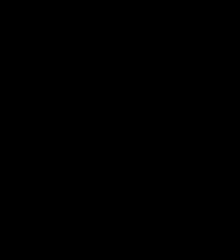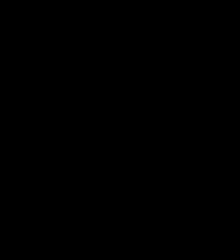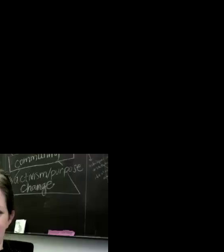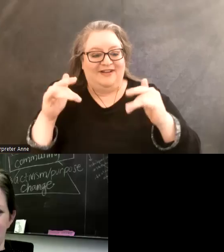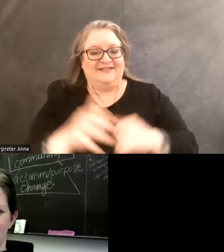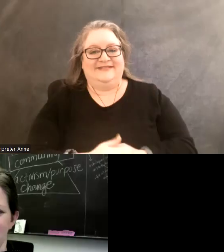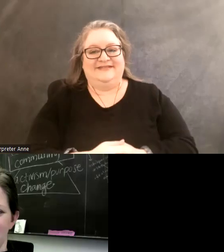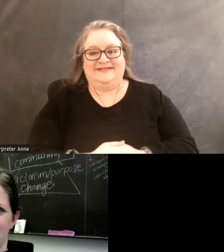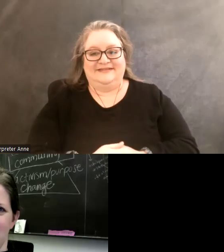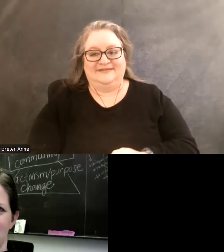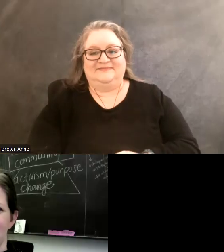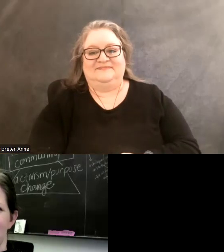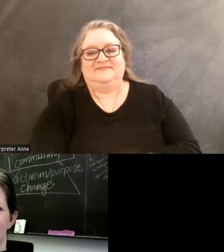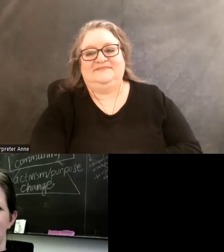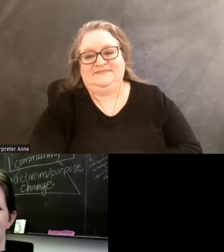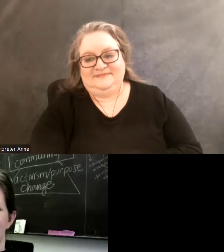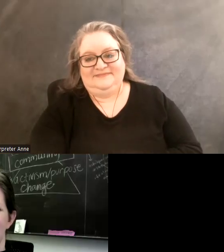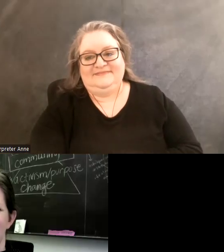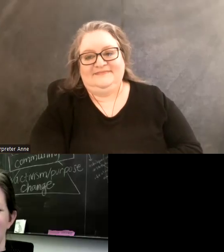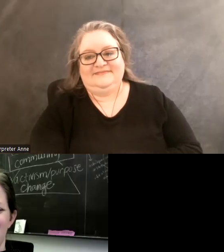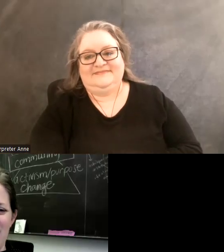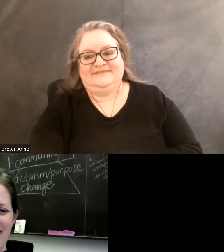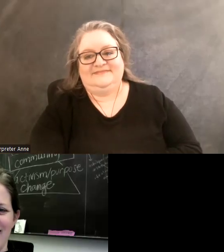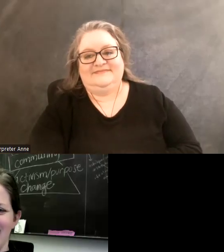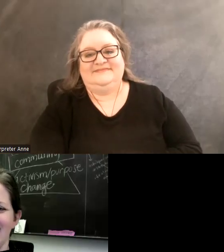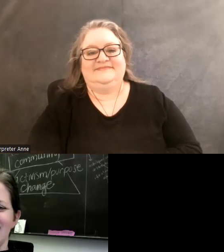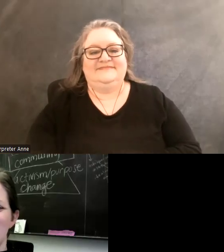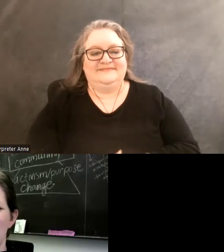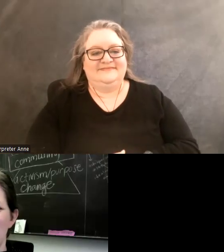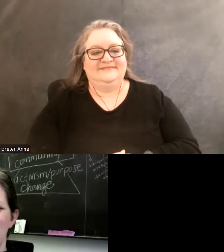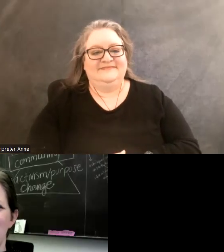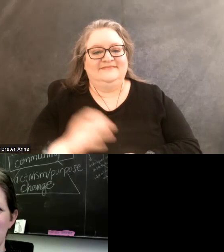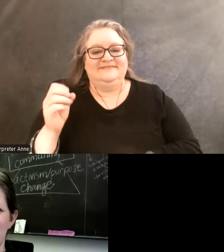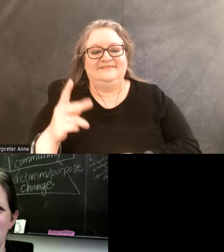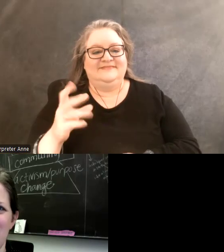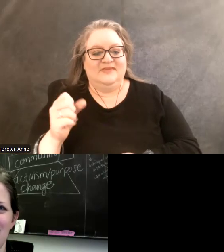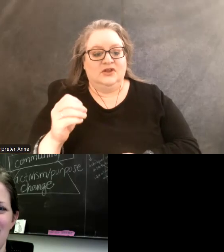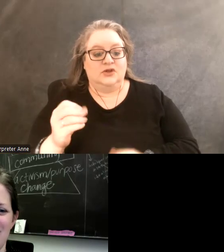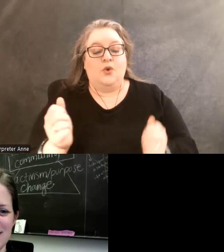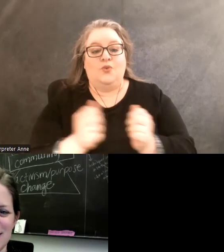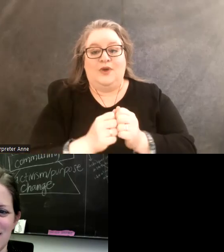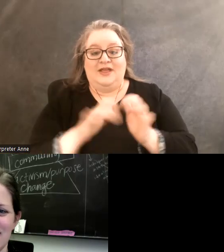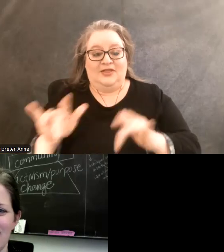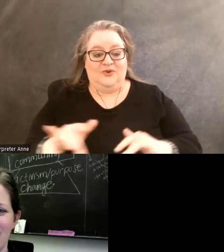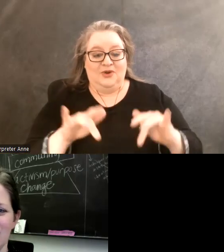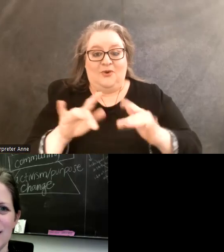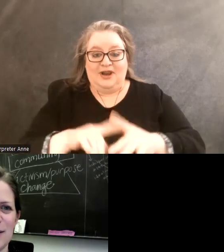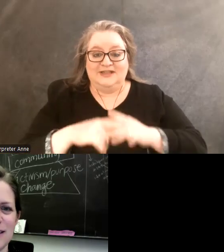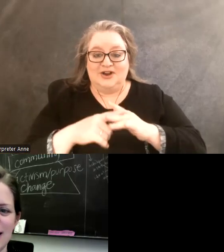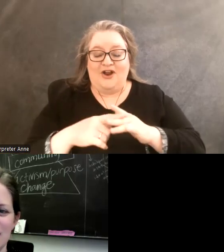ahead and hit "record." [ Recording in progress ] Okay, so with the recording having started I am so delighted